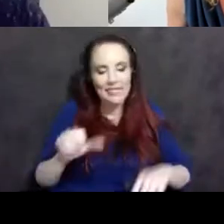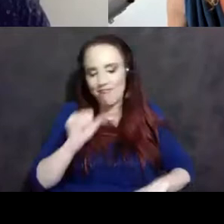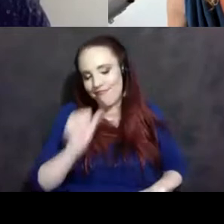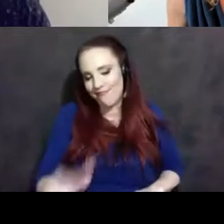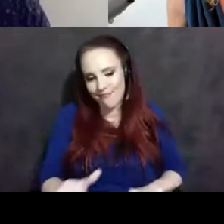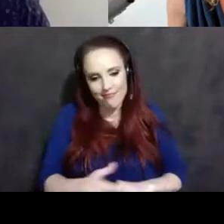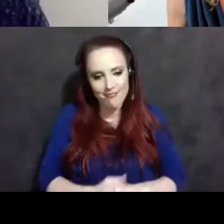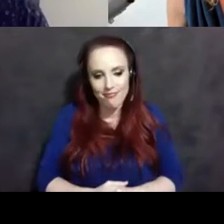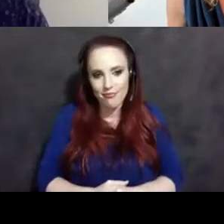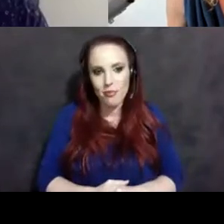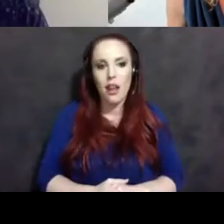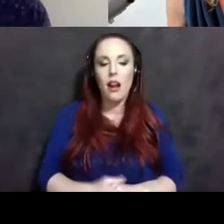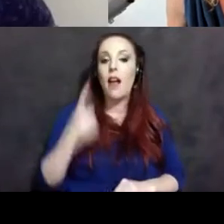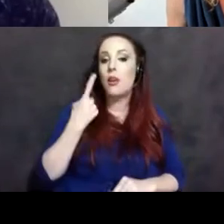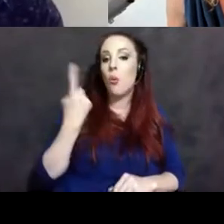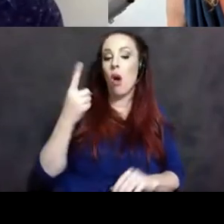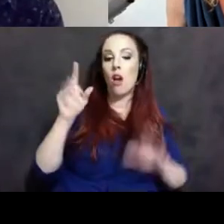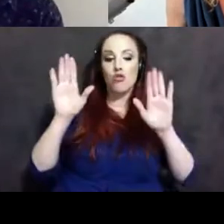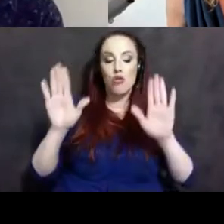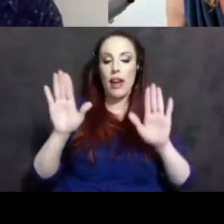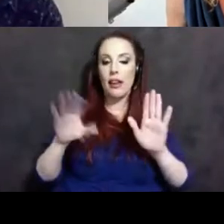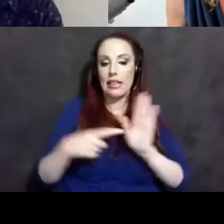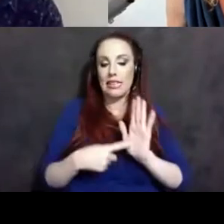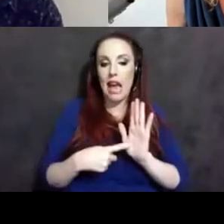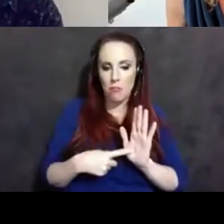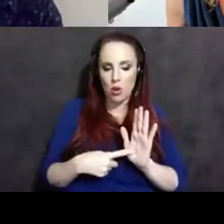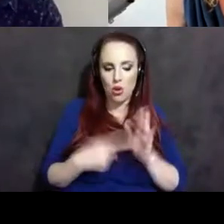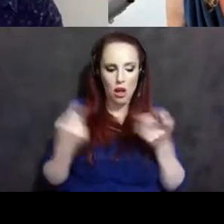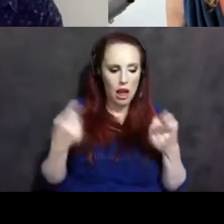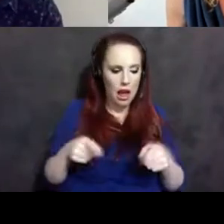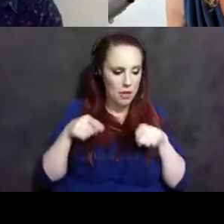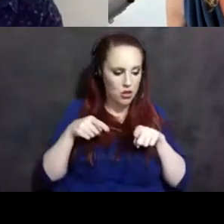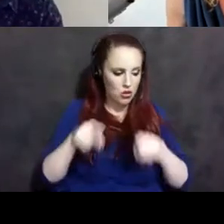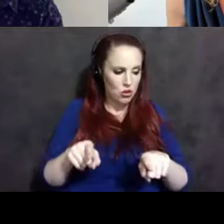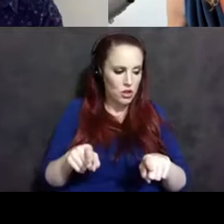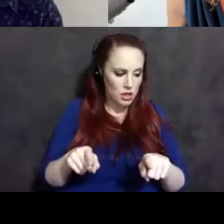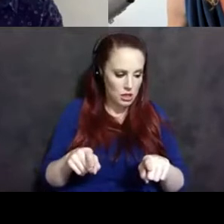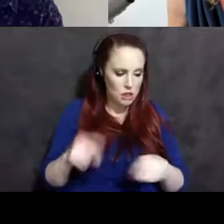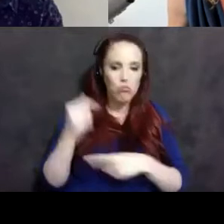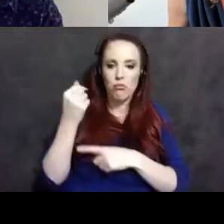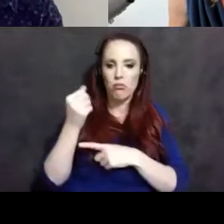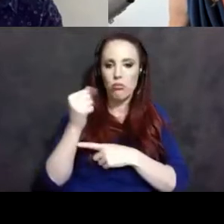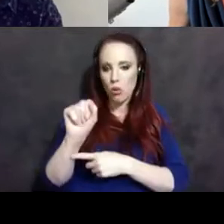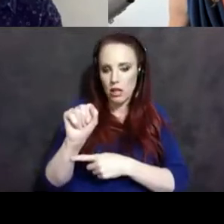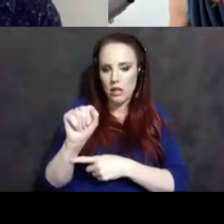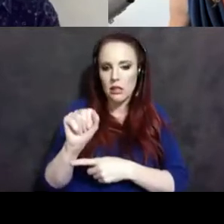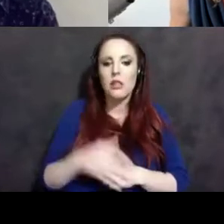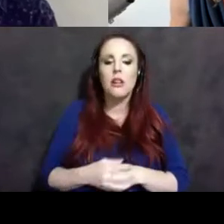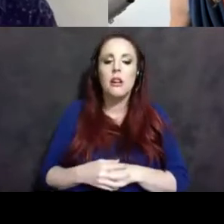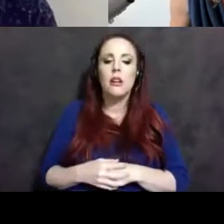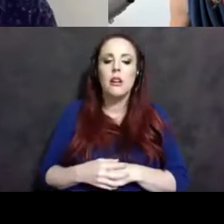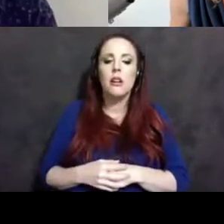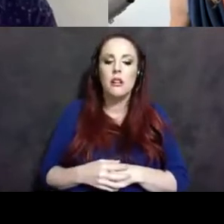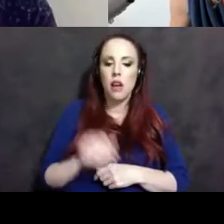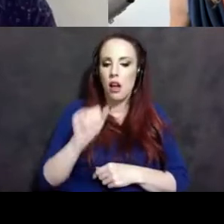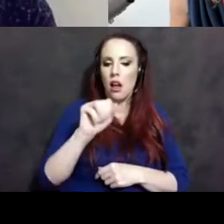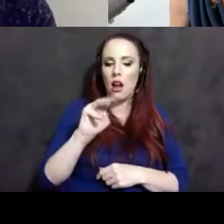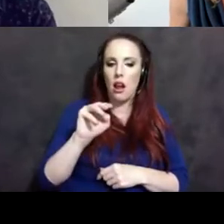One great example was that happened during the protests was MTA workers who were asked